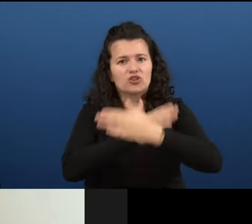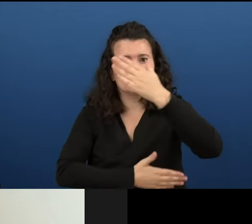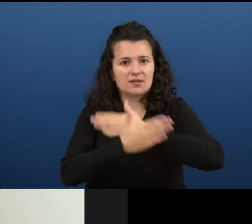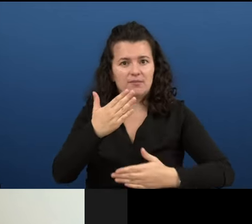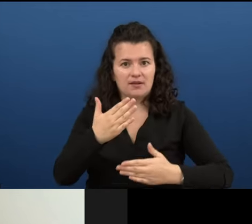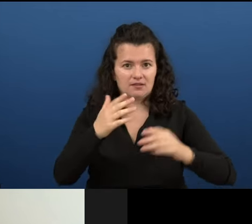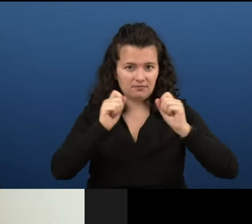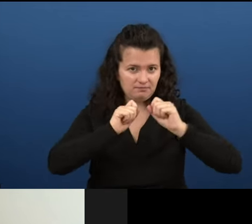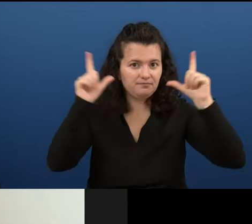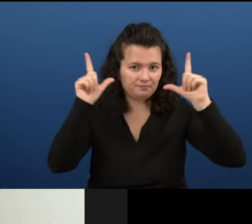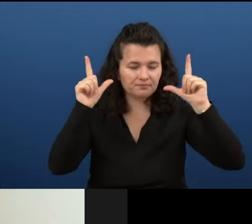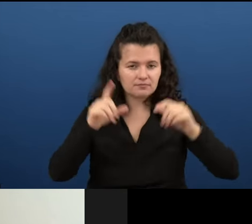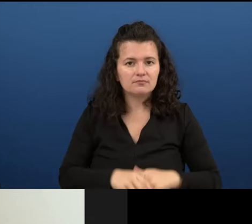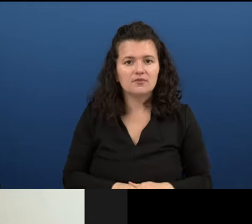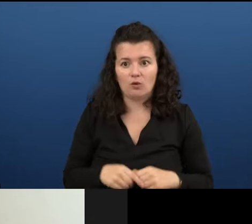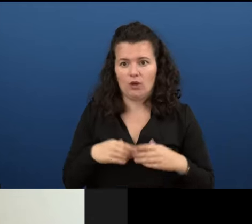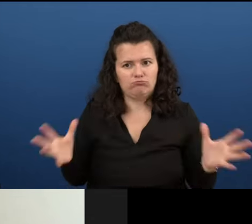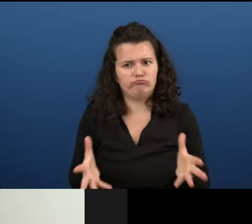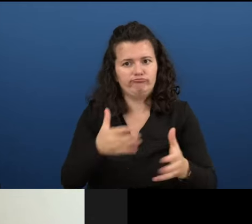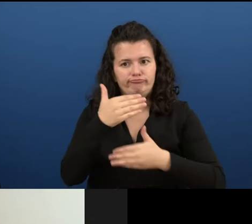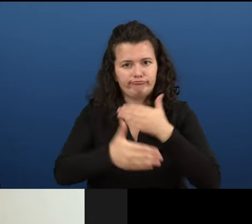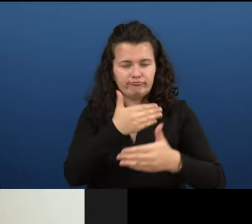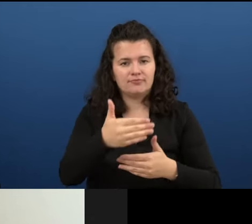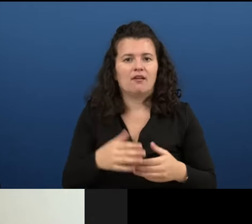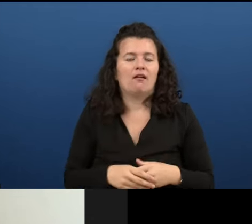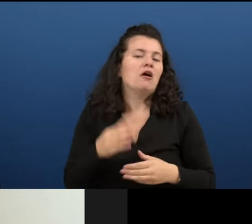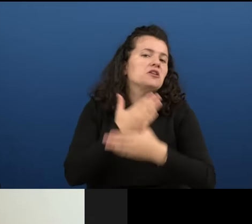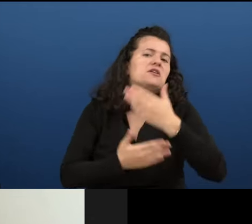we have webinars and we discuss different disabilities to ensure that our staff